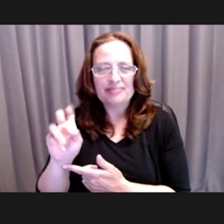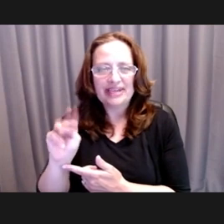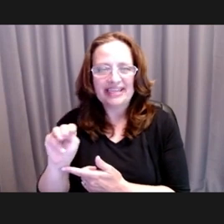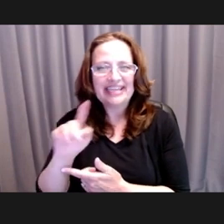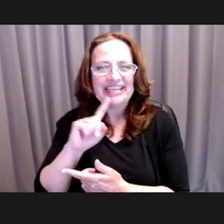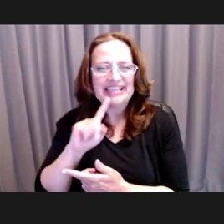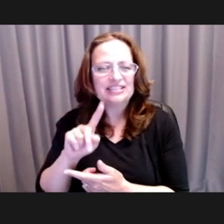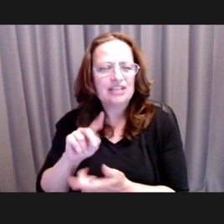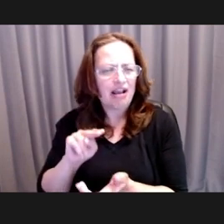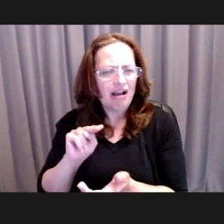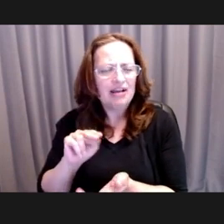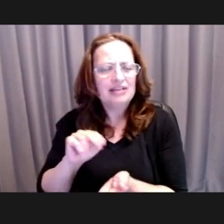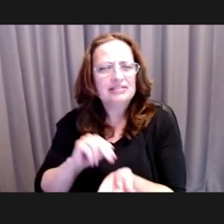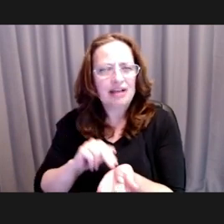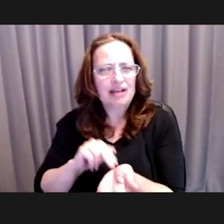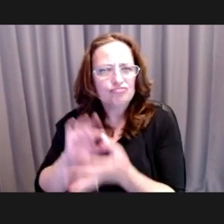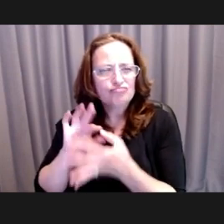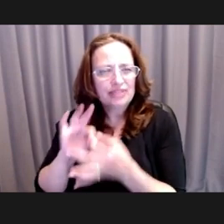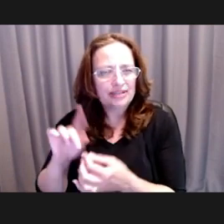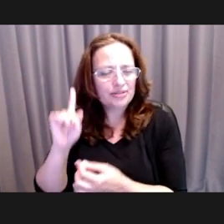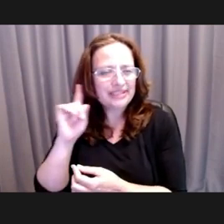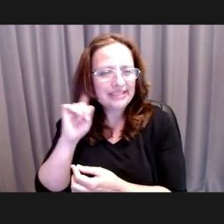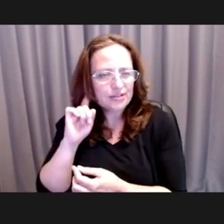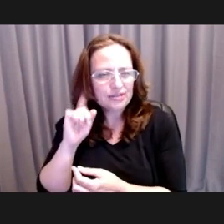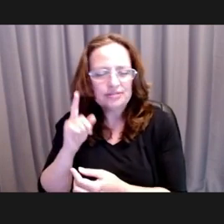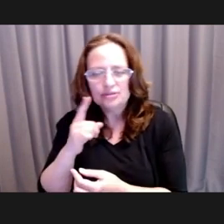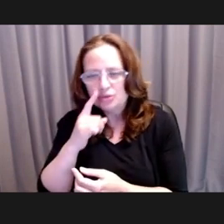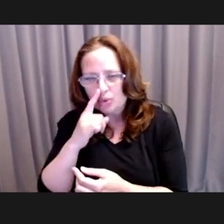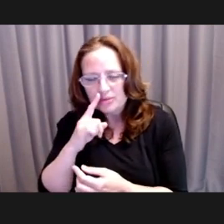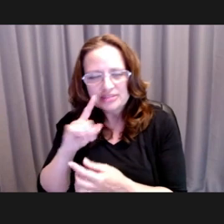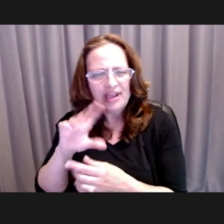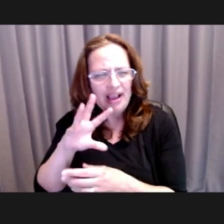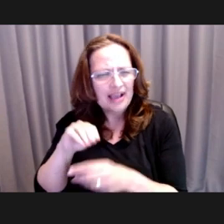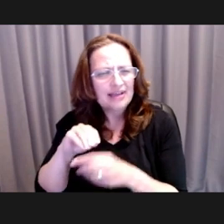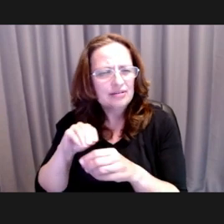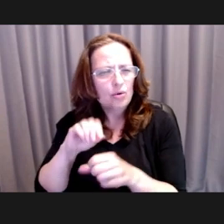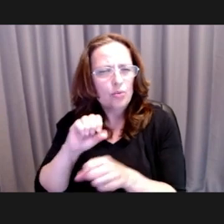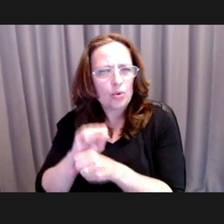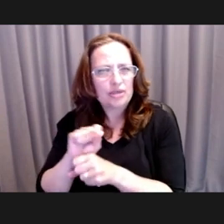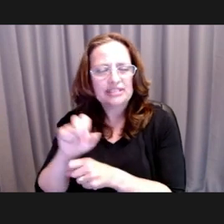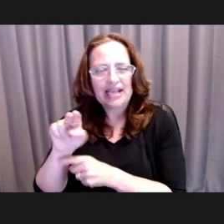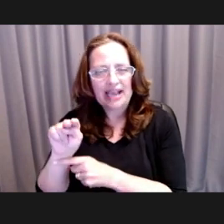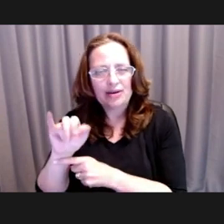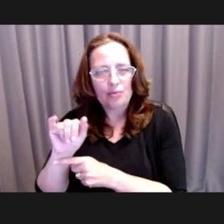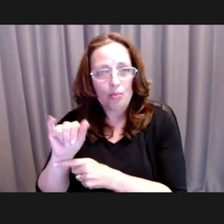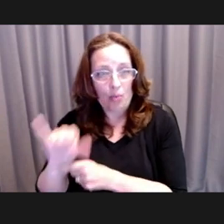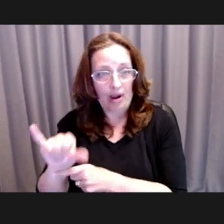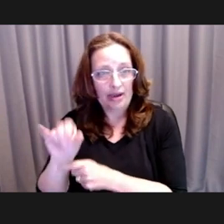and research scientist at NYU Langone Medical Center. He performs ear surgery on children